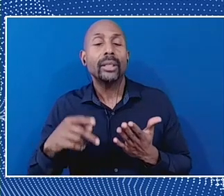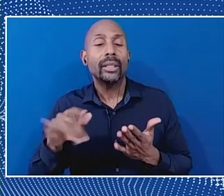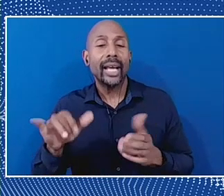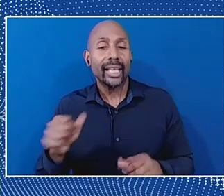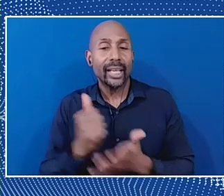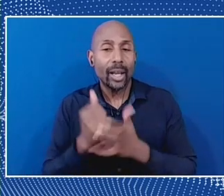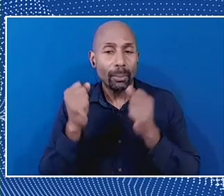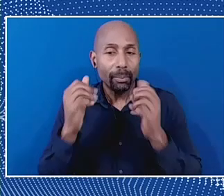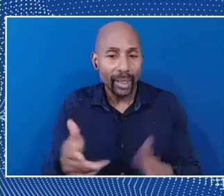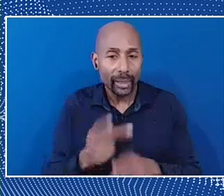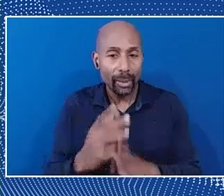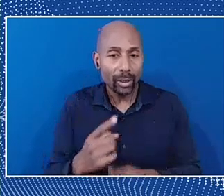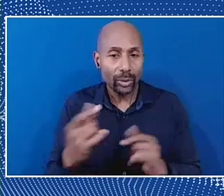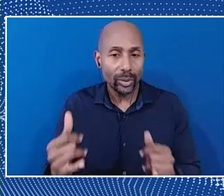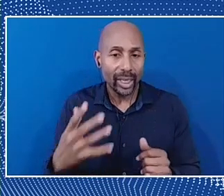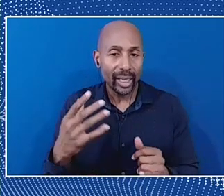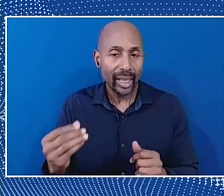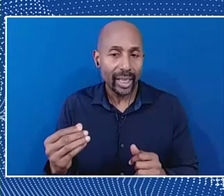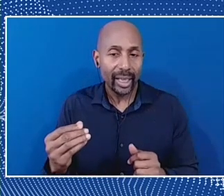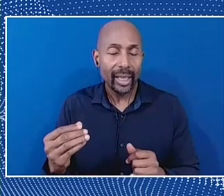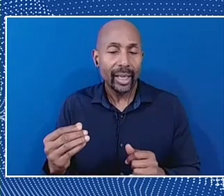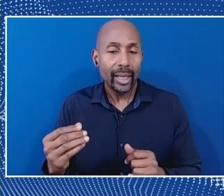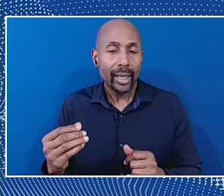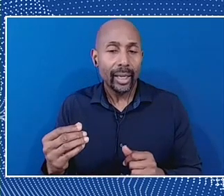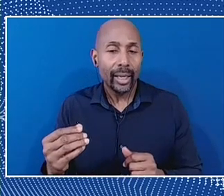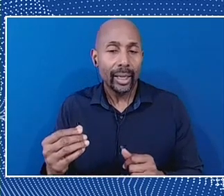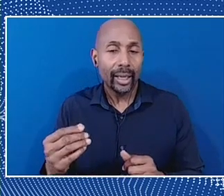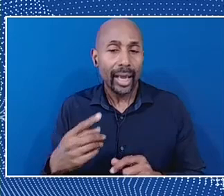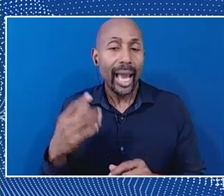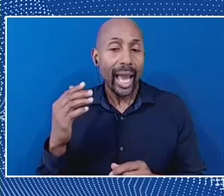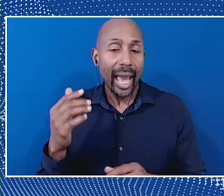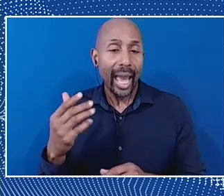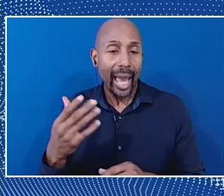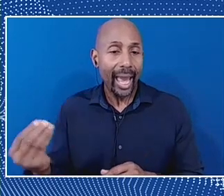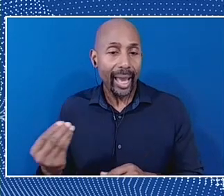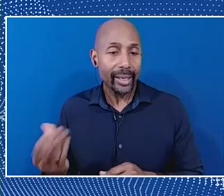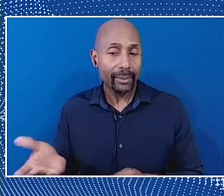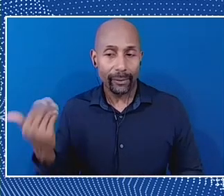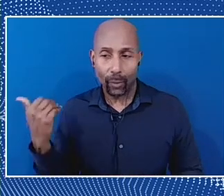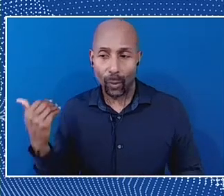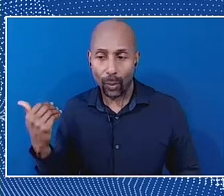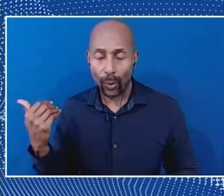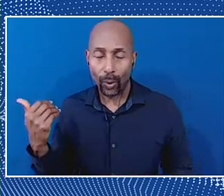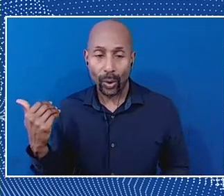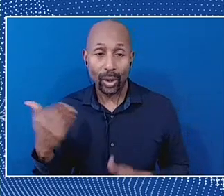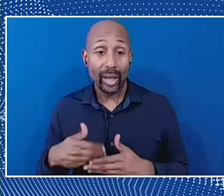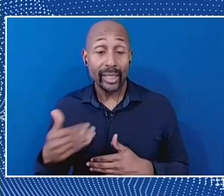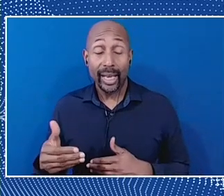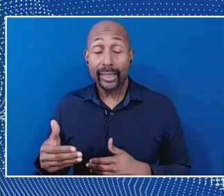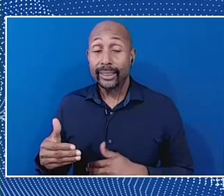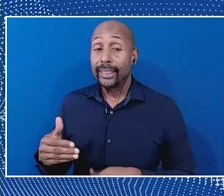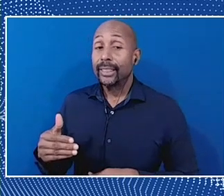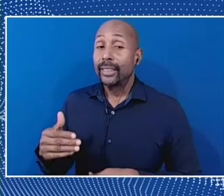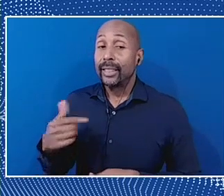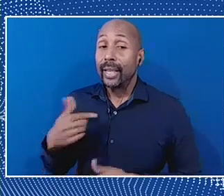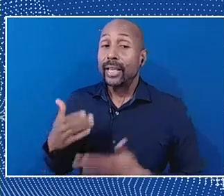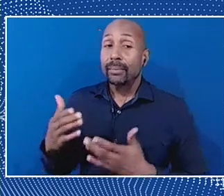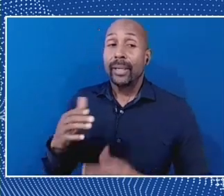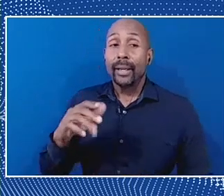Thank you. Next, Brady. Alright, I just admitted Peter Granville, who is here representing the Century